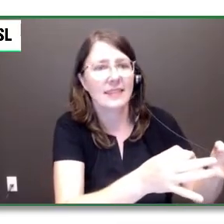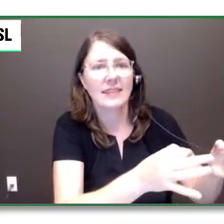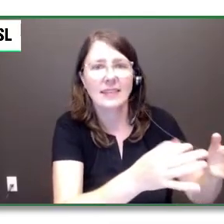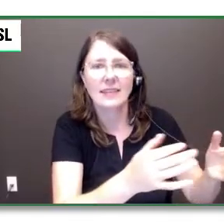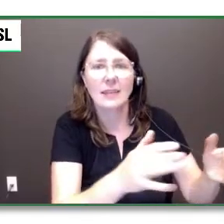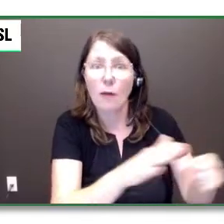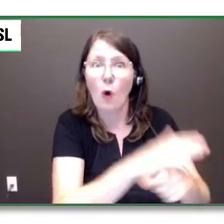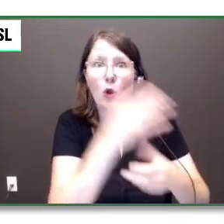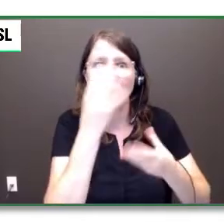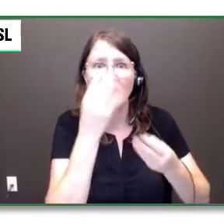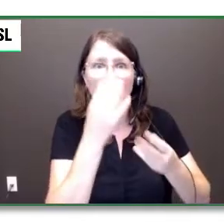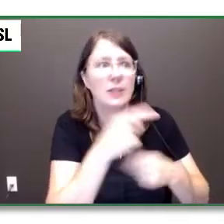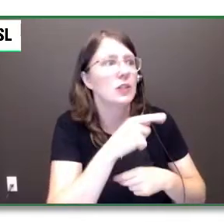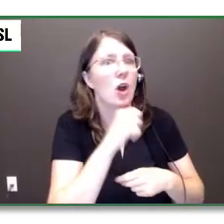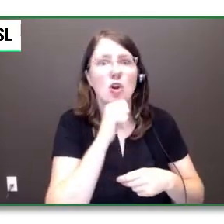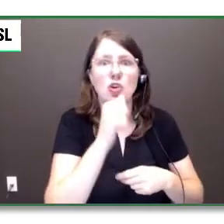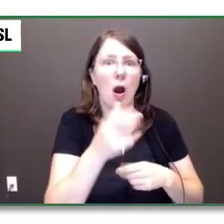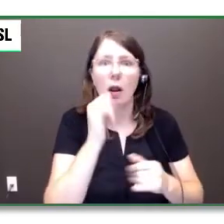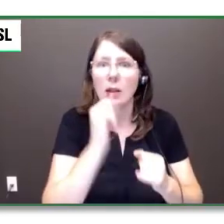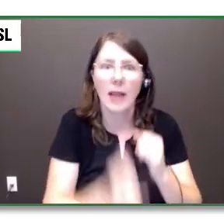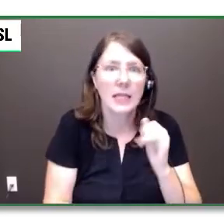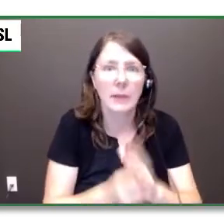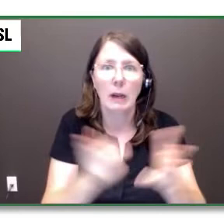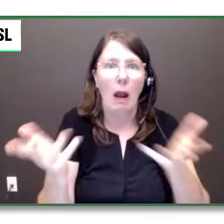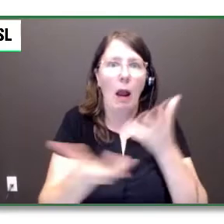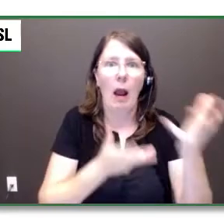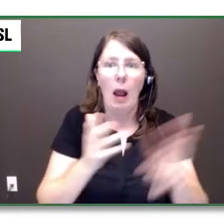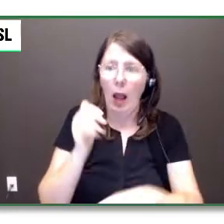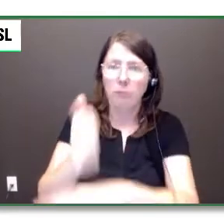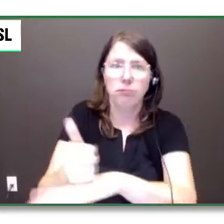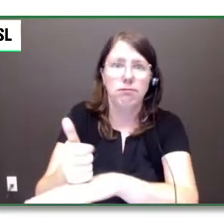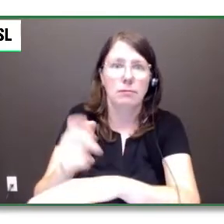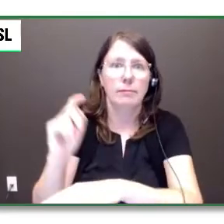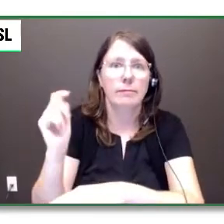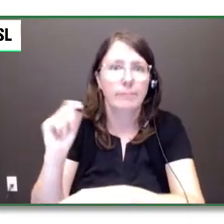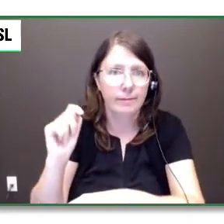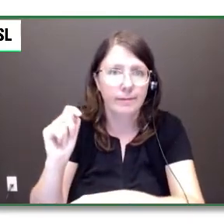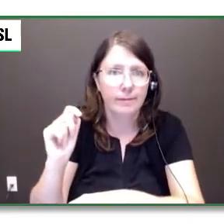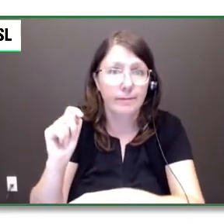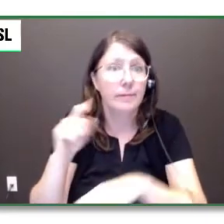hear talk I hear about in future talks things like park policies around how you